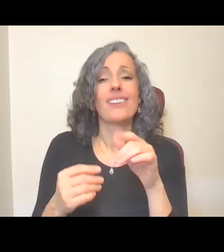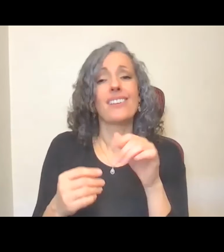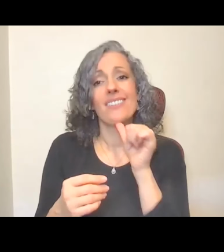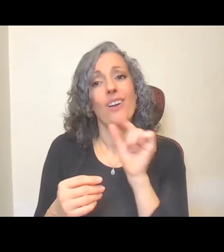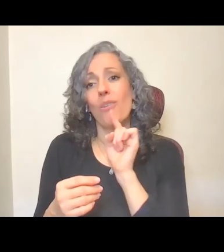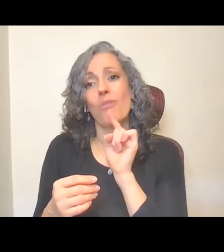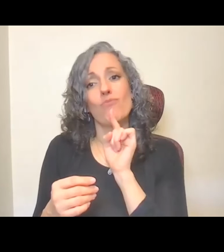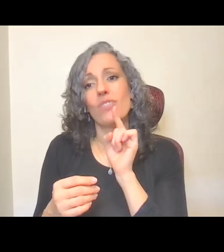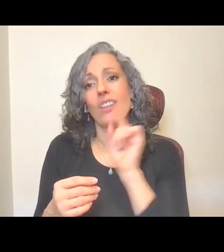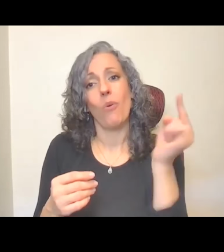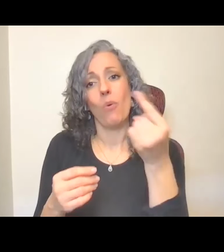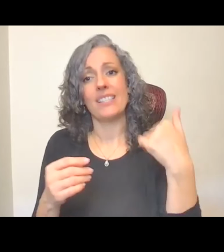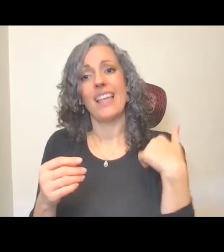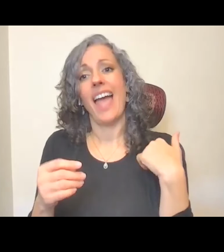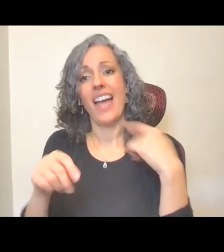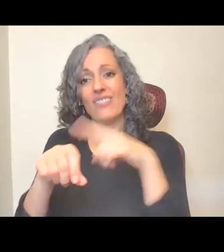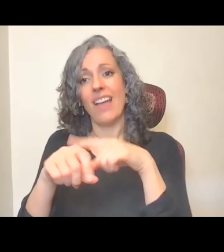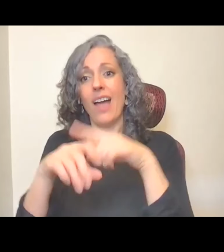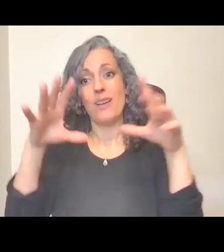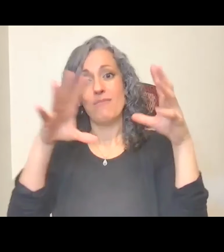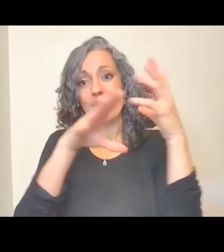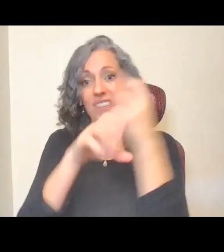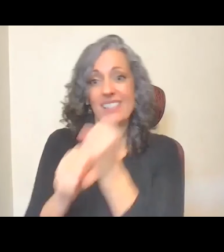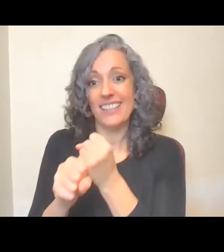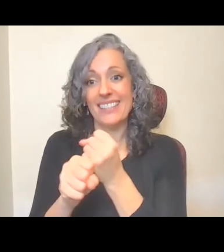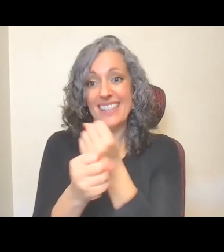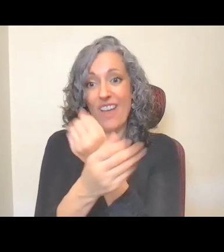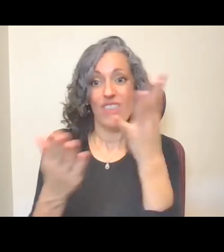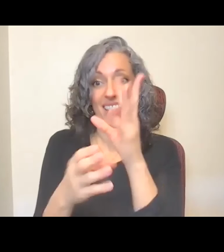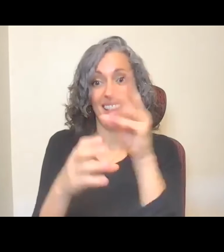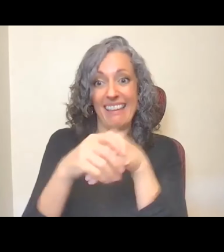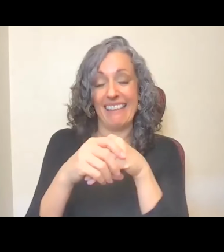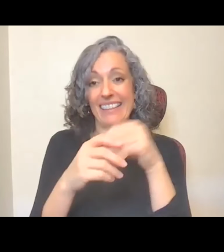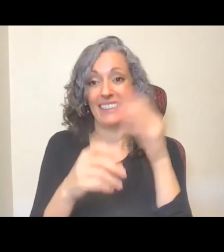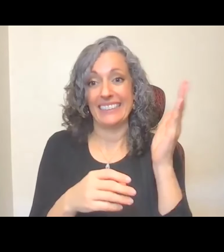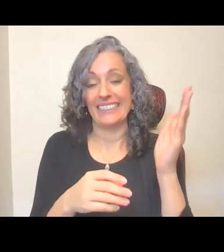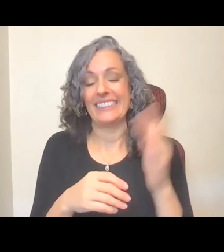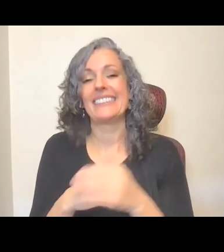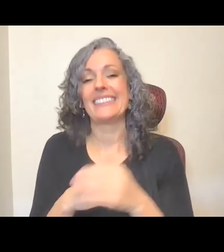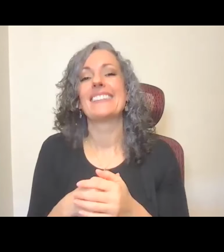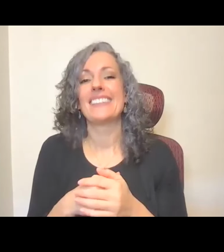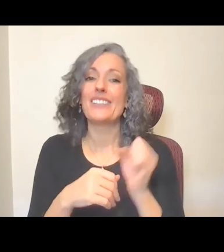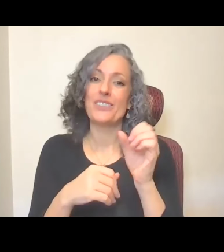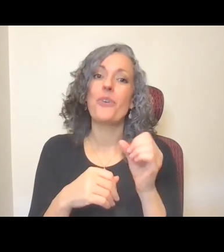of that in every single one of my mockups and components, so I would say if time is limited,